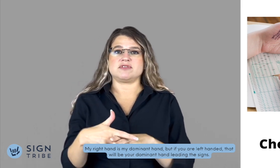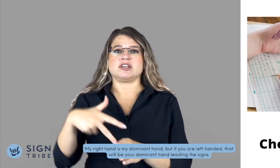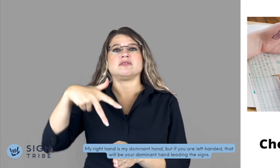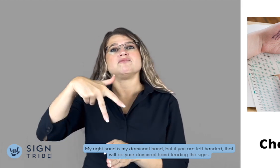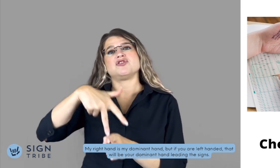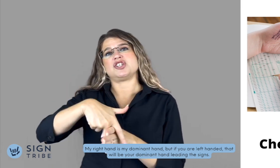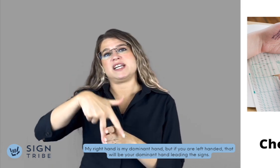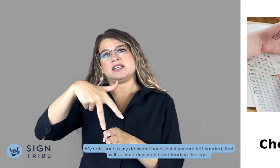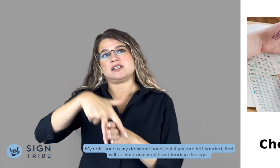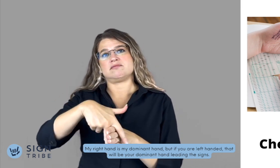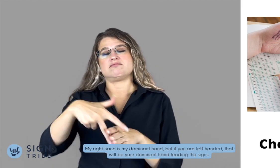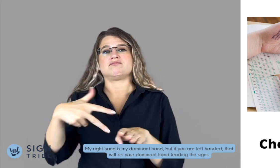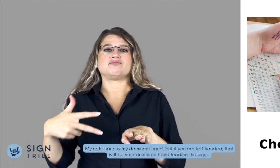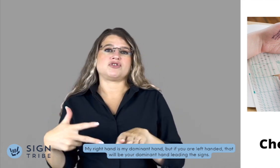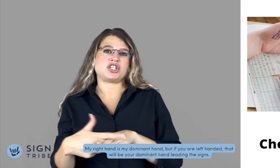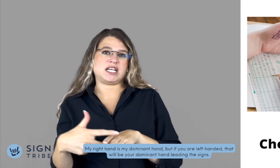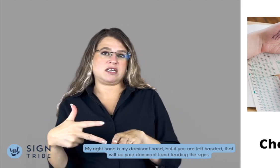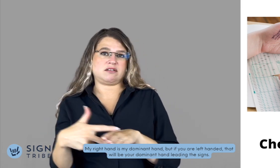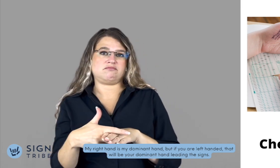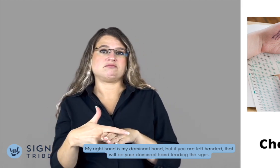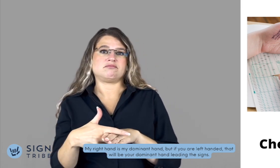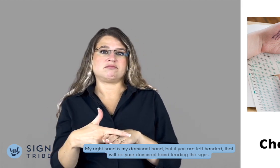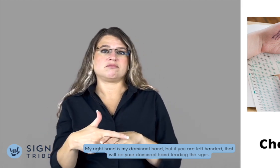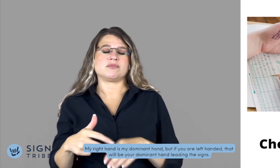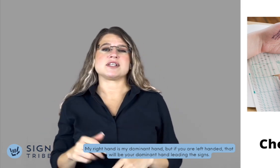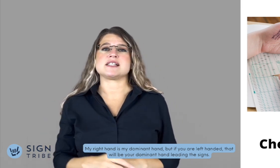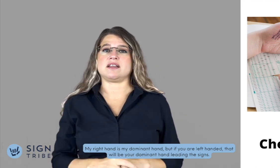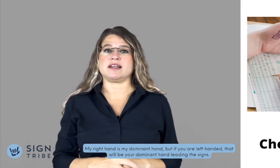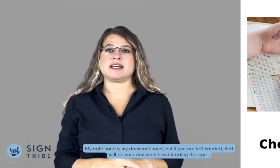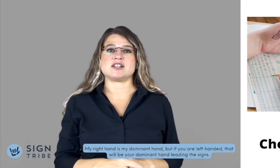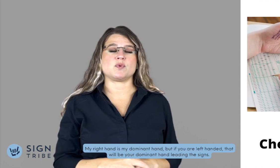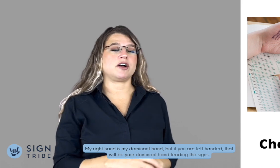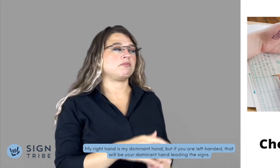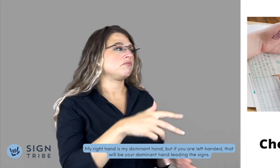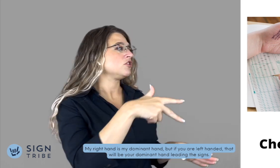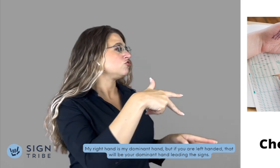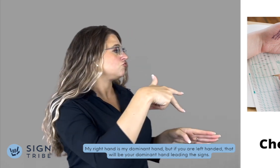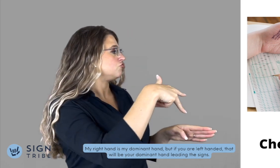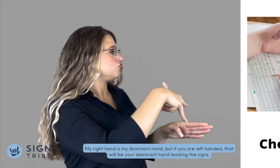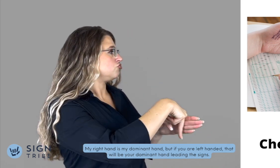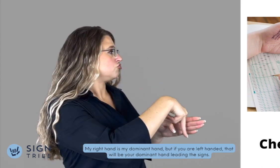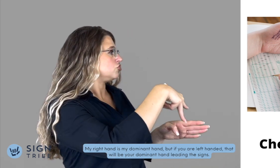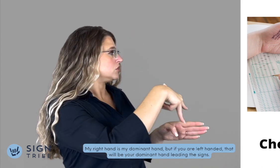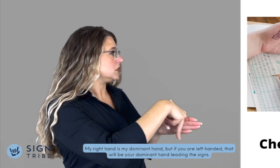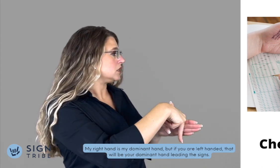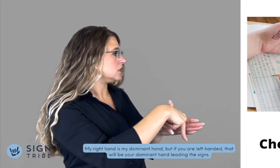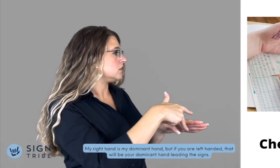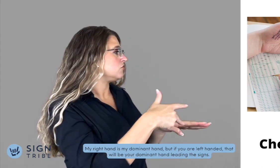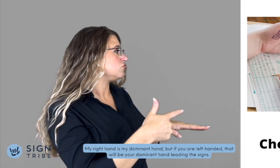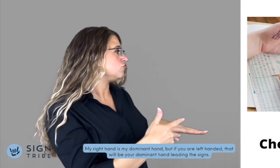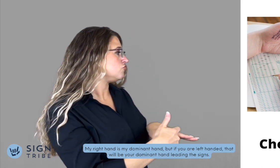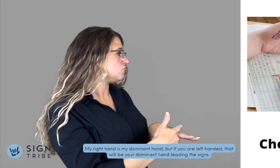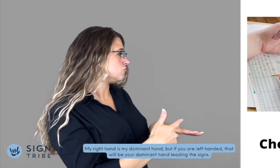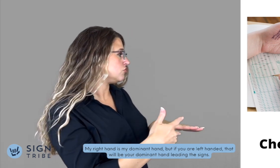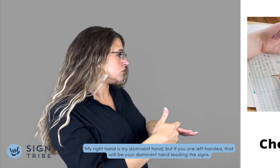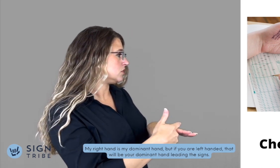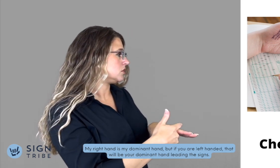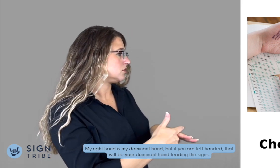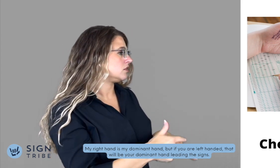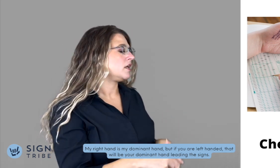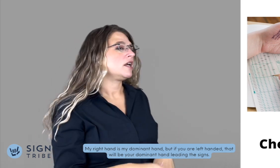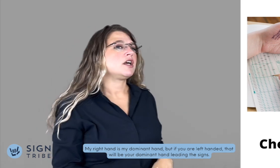So cheat, cheat. See it like that as well.